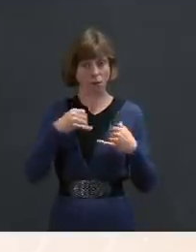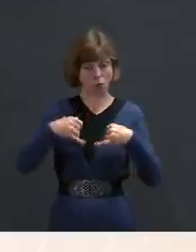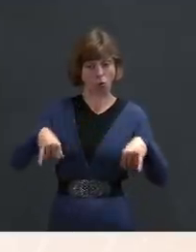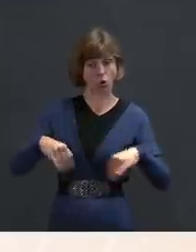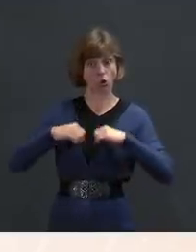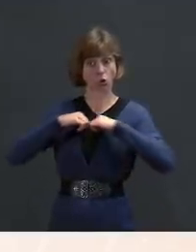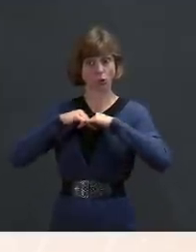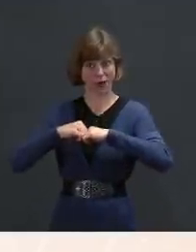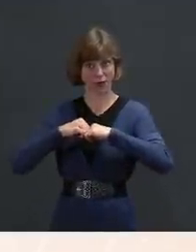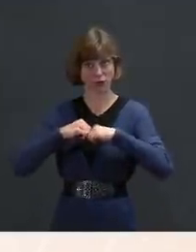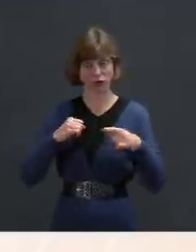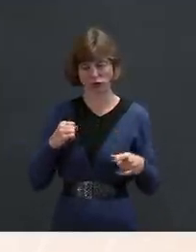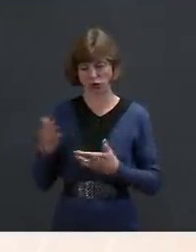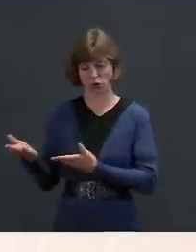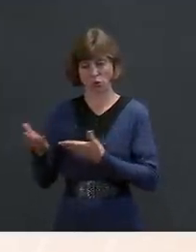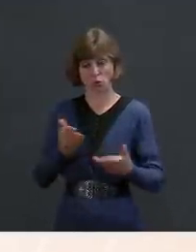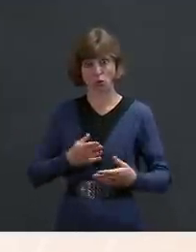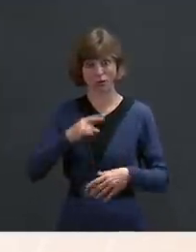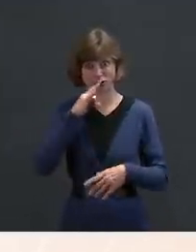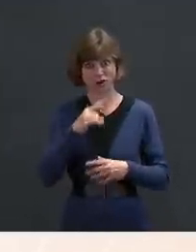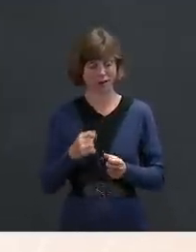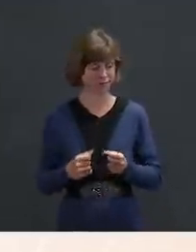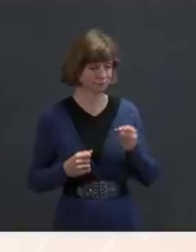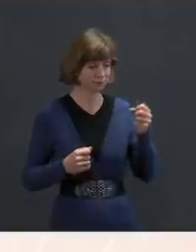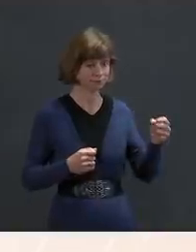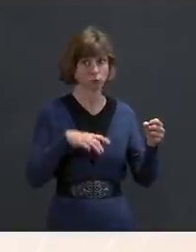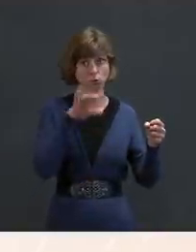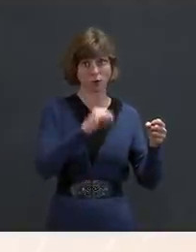brings that child to a Border Patrol station for processing.